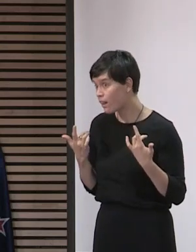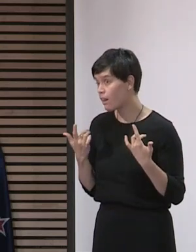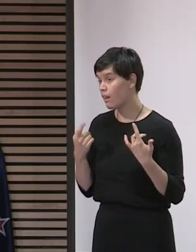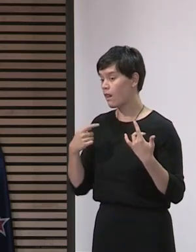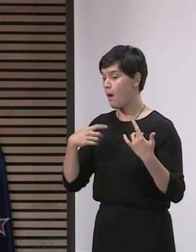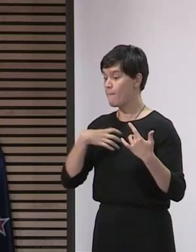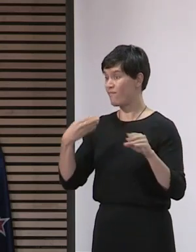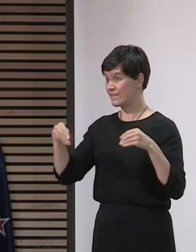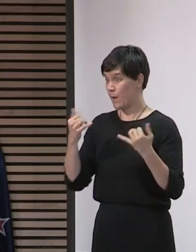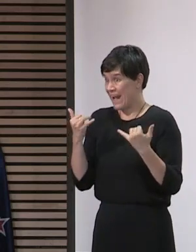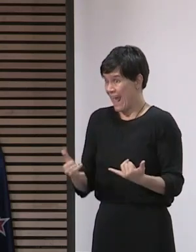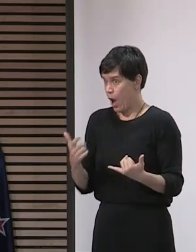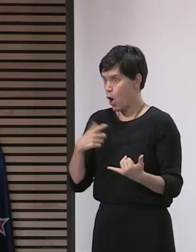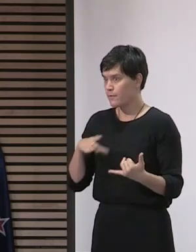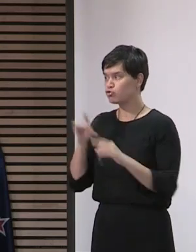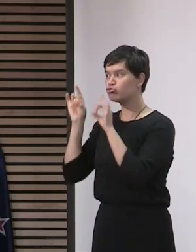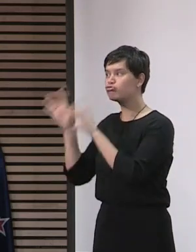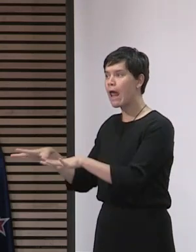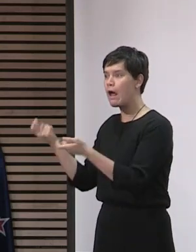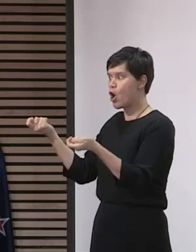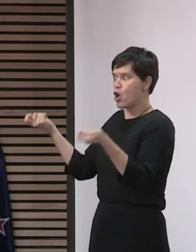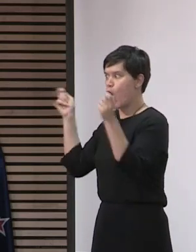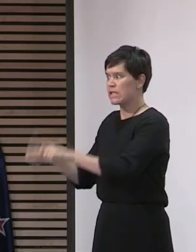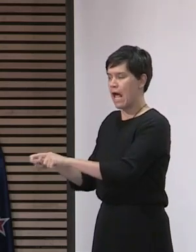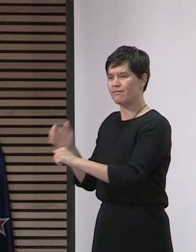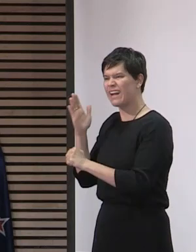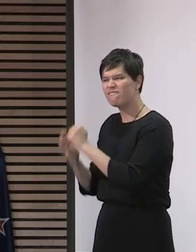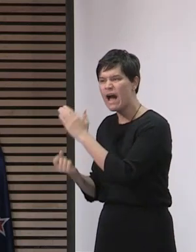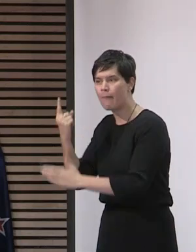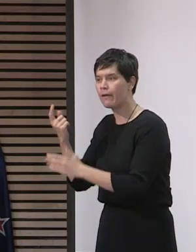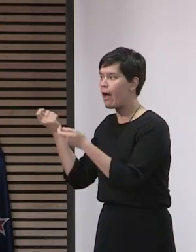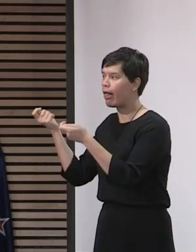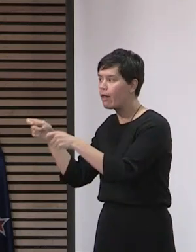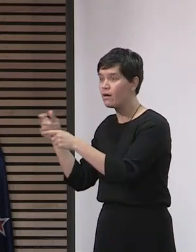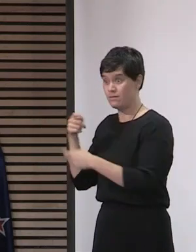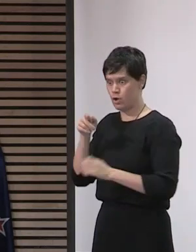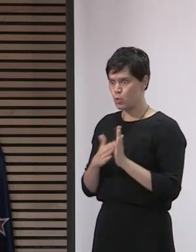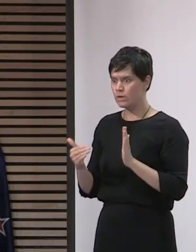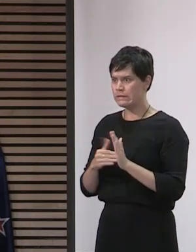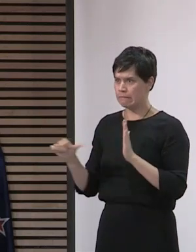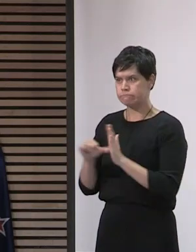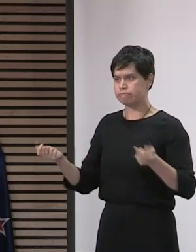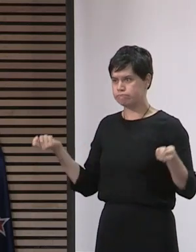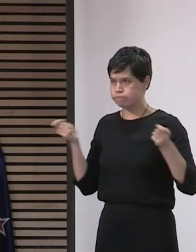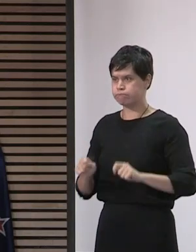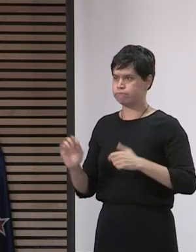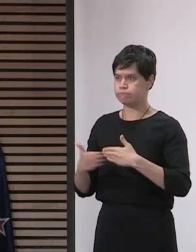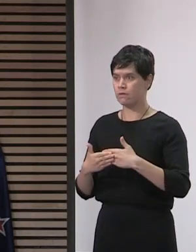is the case? And is it because of how harsh the initial lockdown restrictions were here, as opposed to Australia?